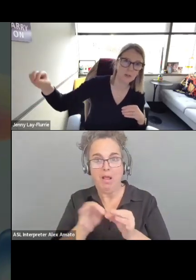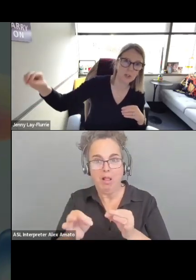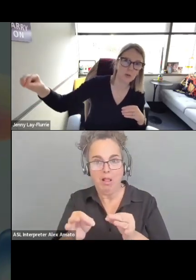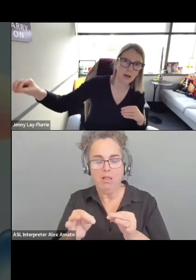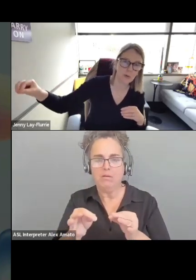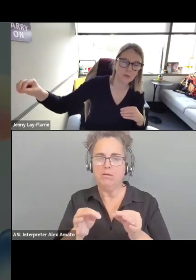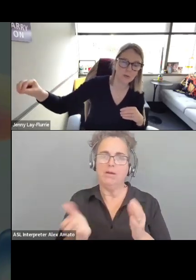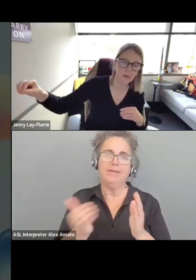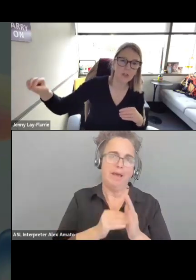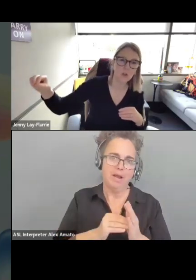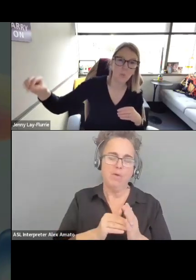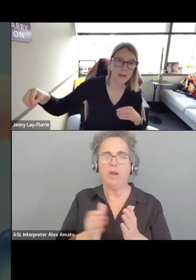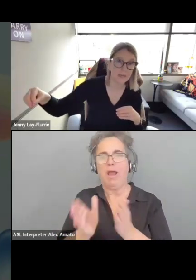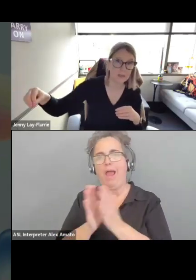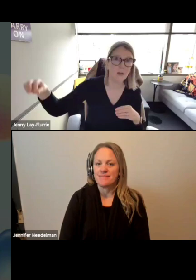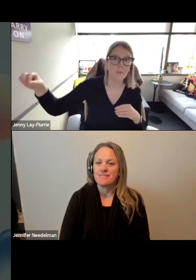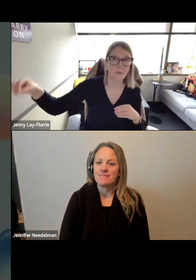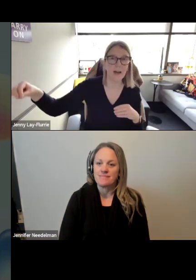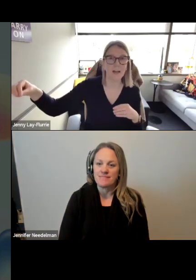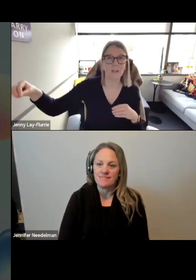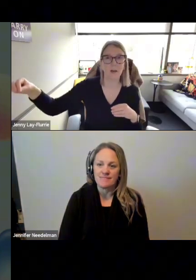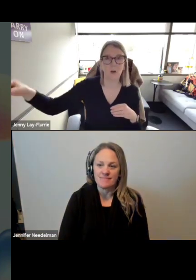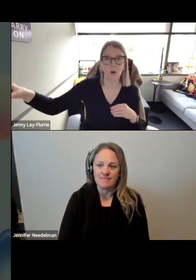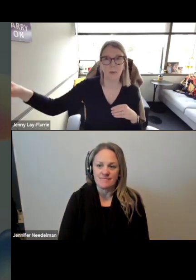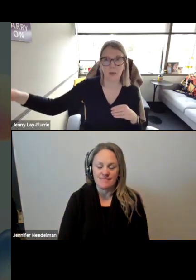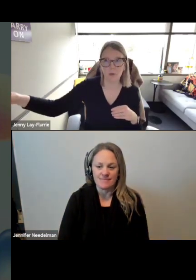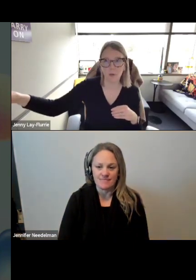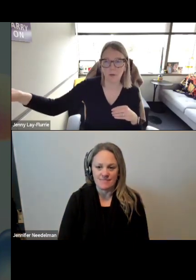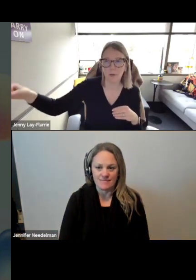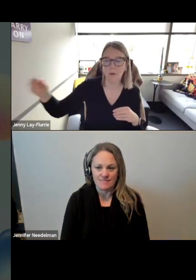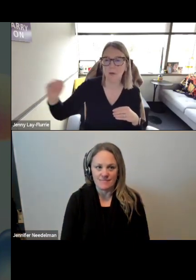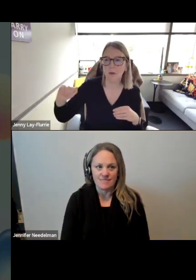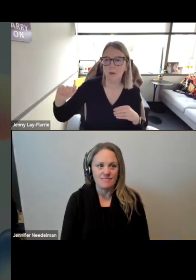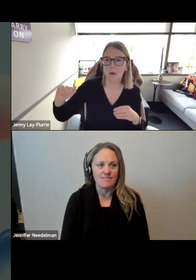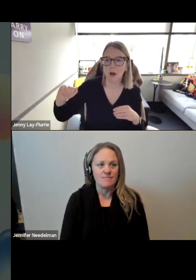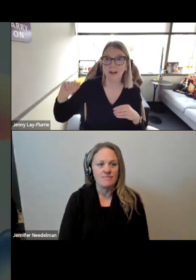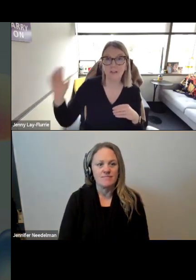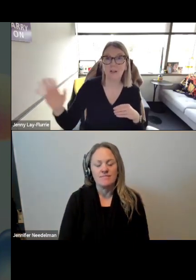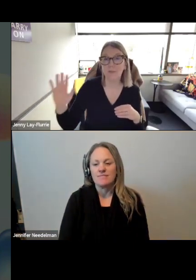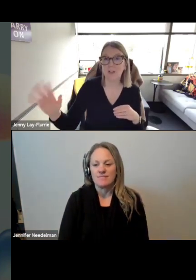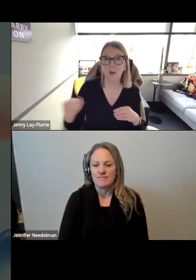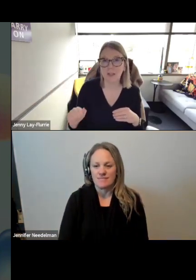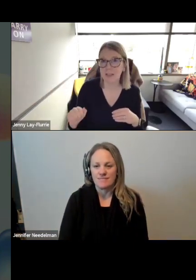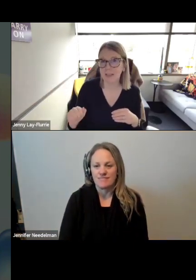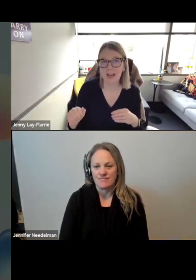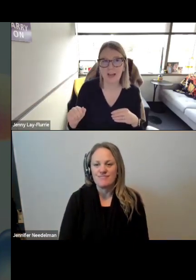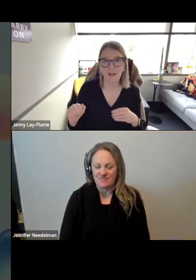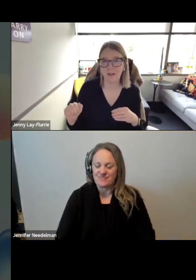or 72 hours to wait for that accommodation. I still have interpreting today